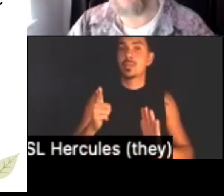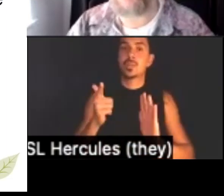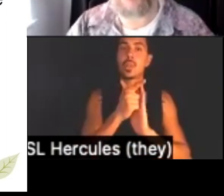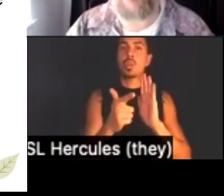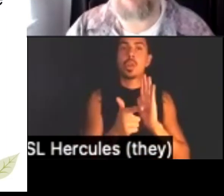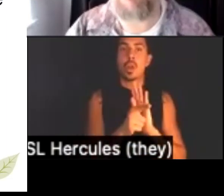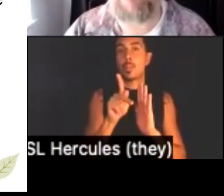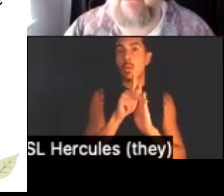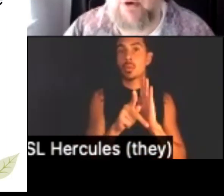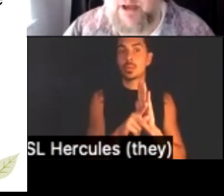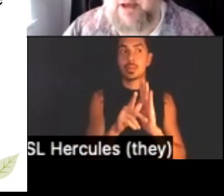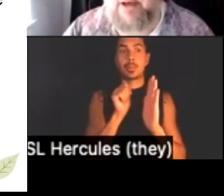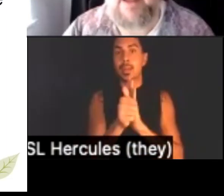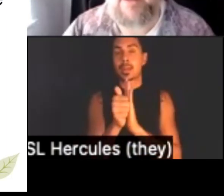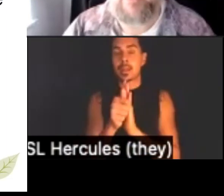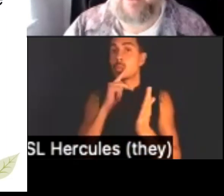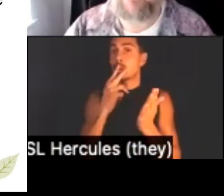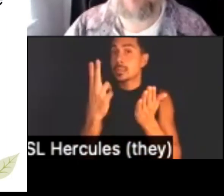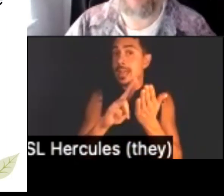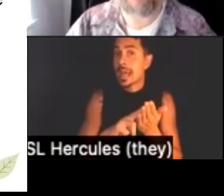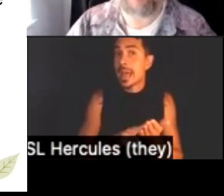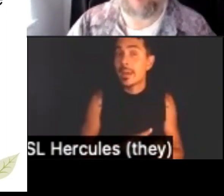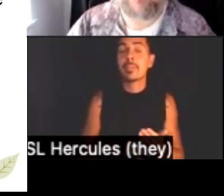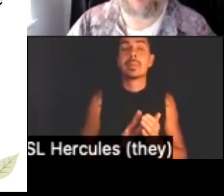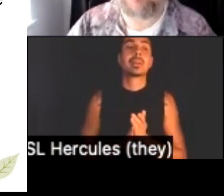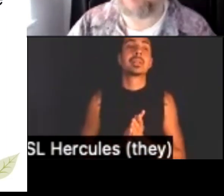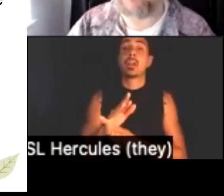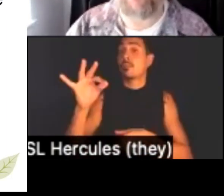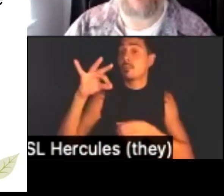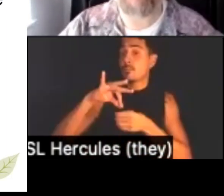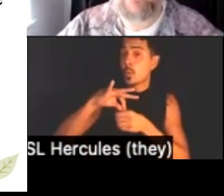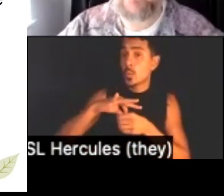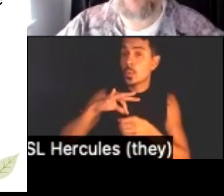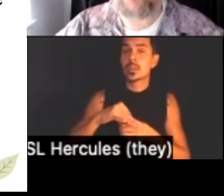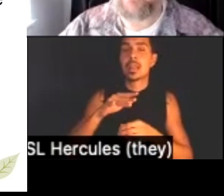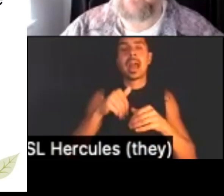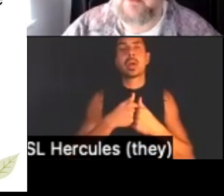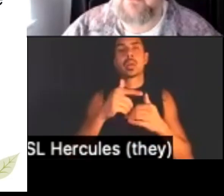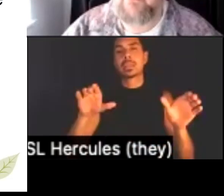Can you show up by voting? How can you take action in whatever ways feel comfortable